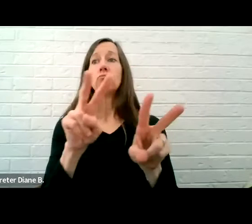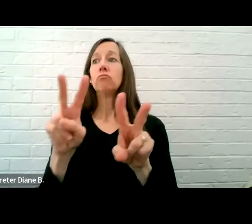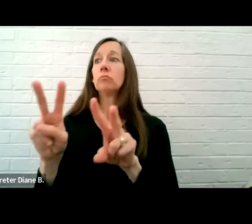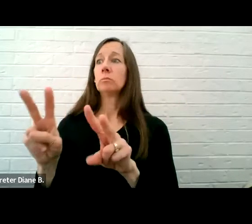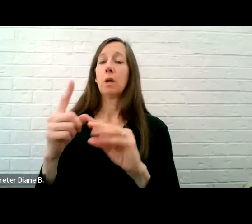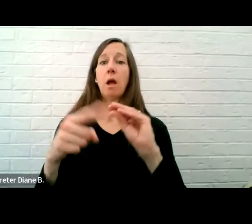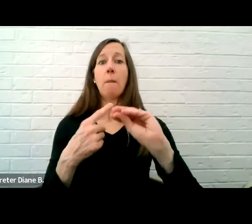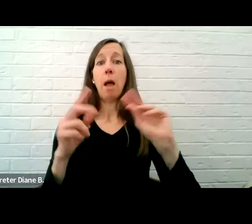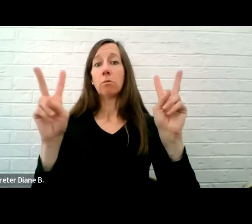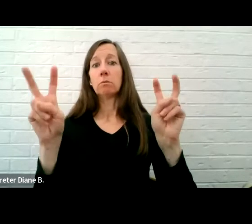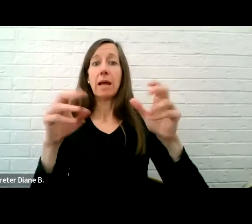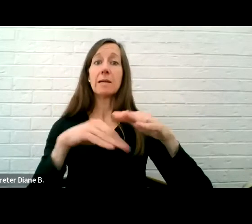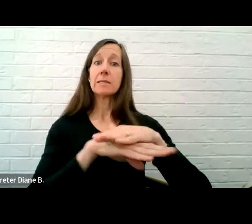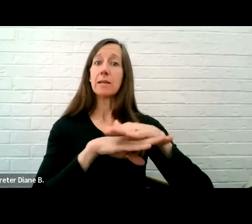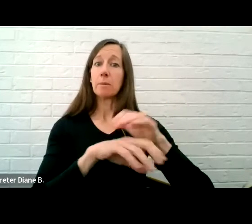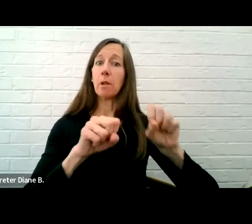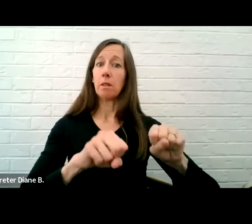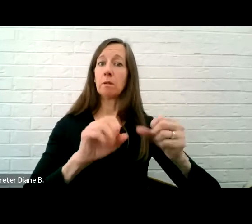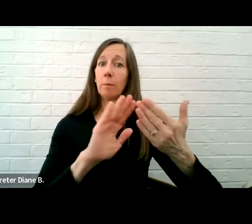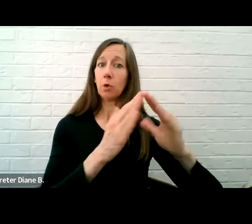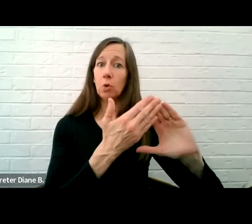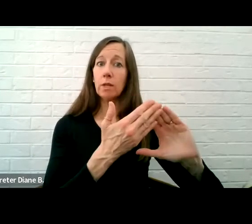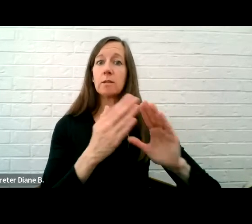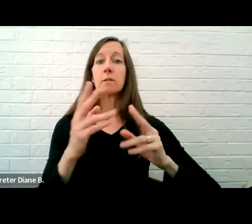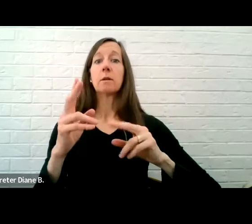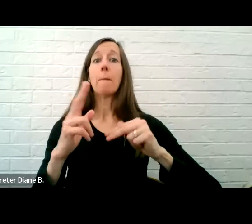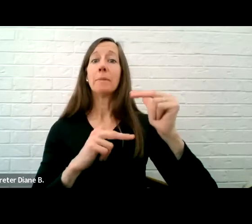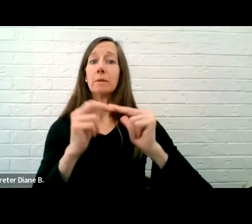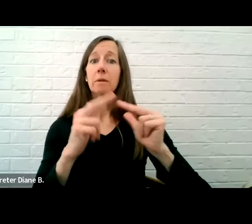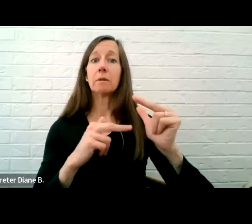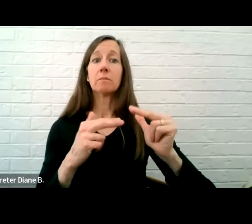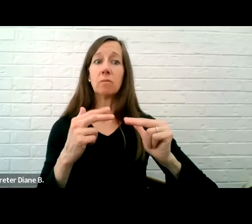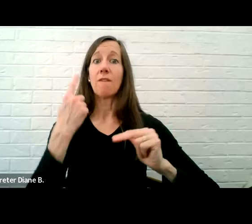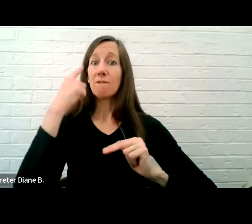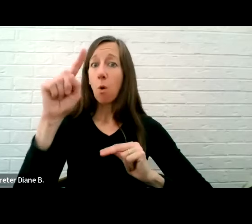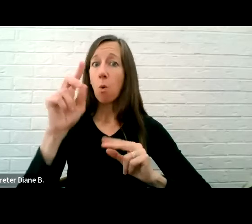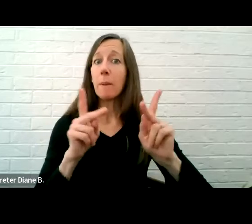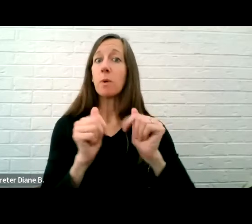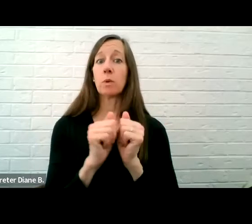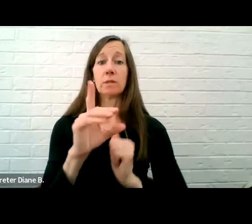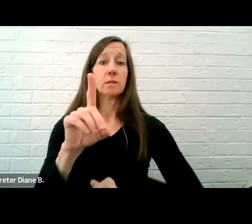built for people at disabilities, and when we drove through to the complex